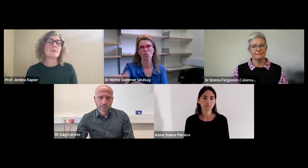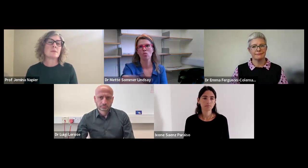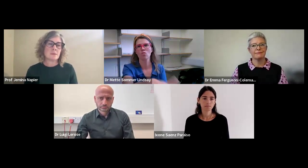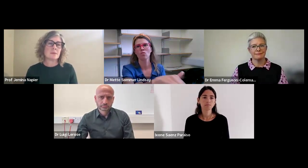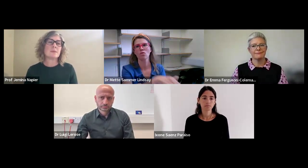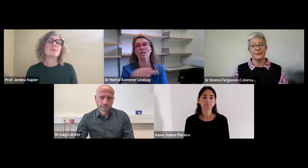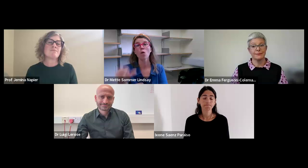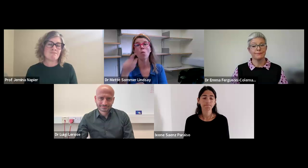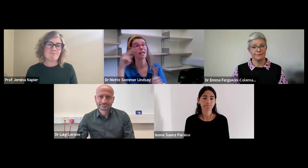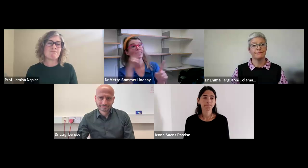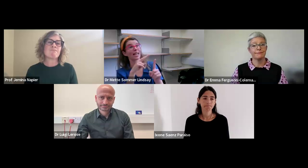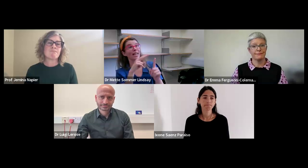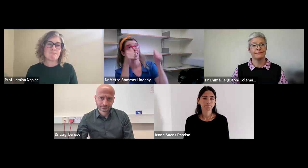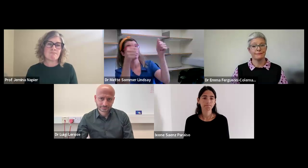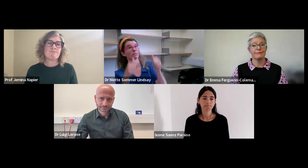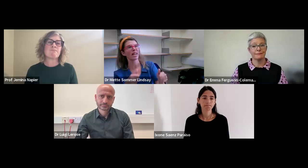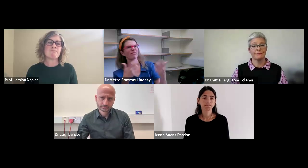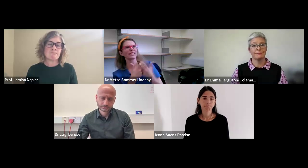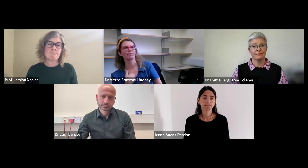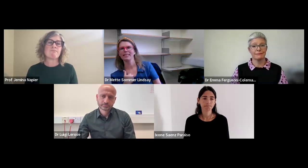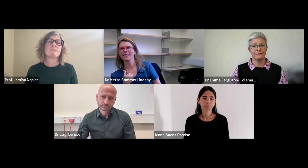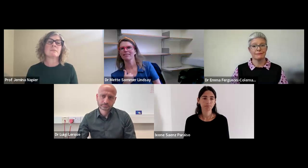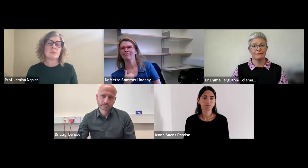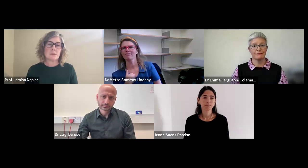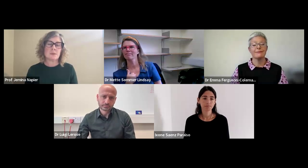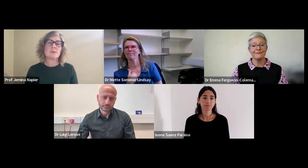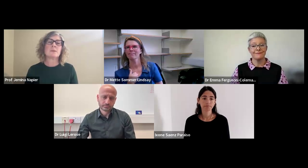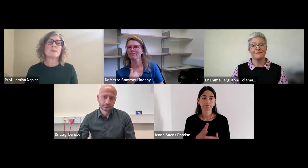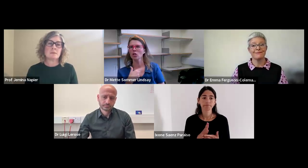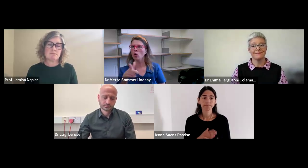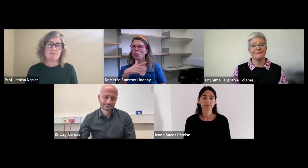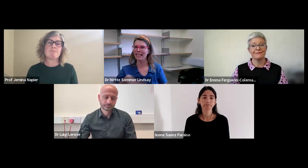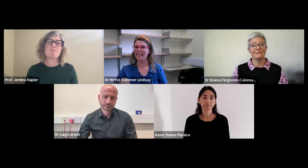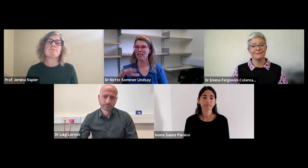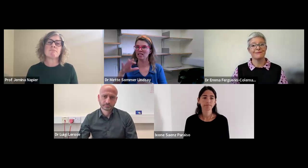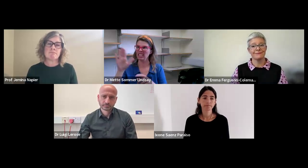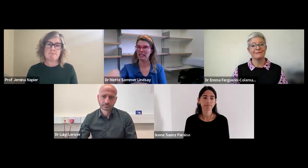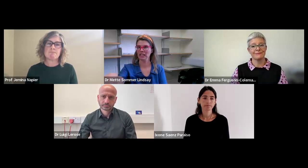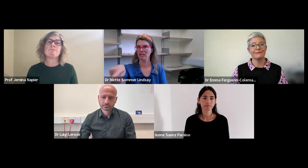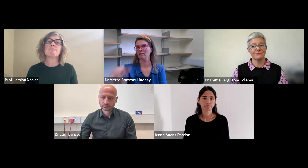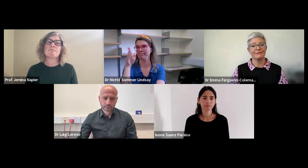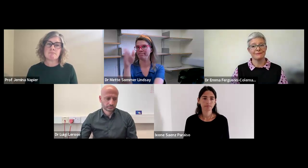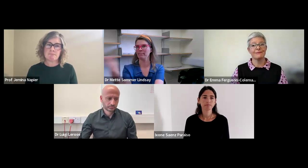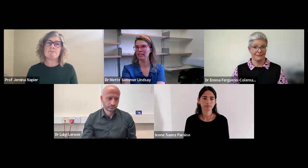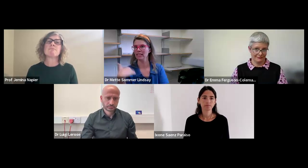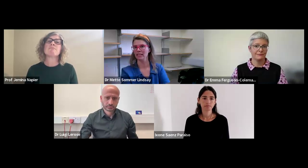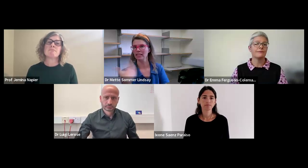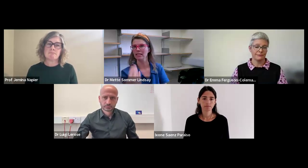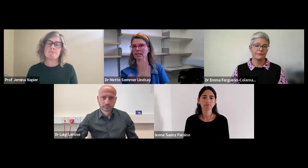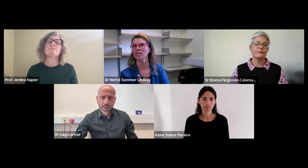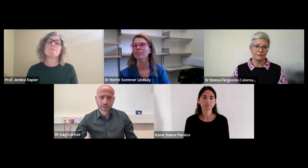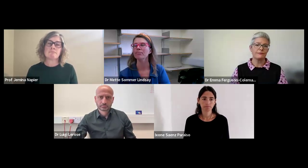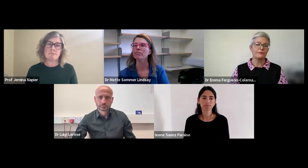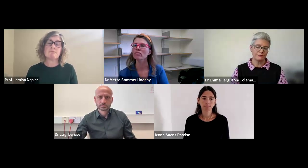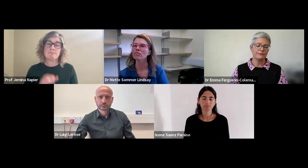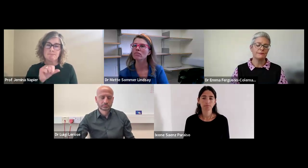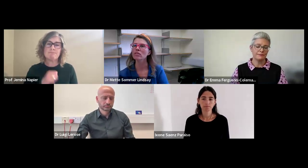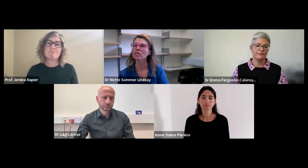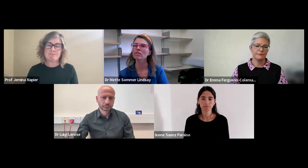community. I mean we can't wait to be approached, we've got to be proactive in approaching people